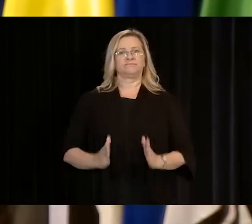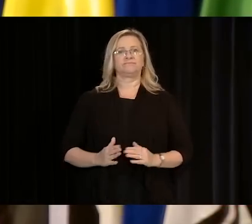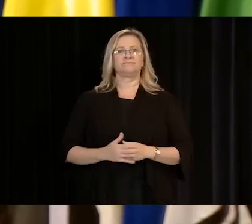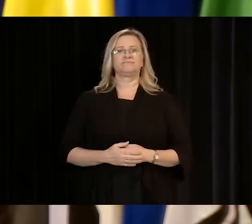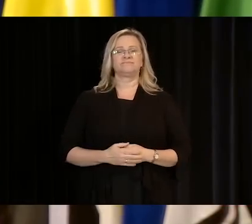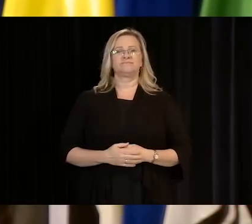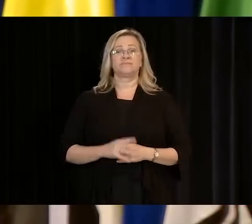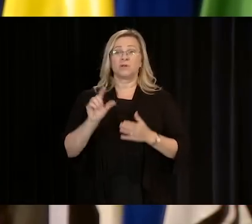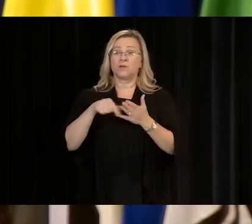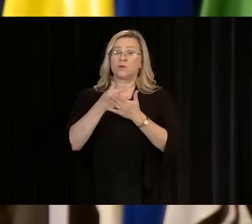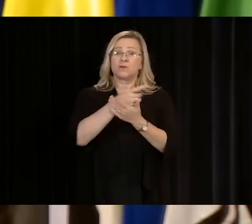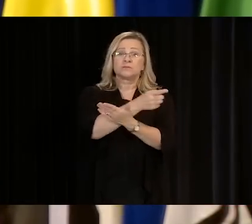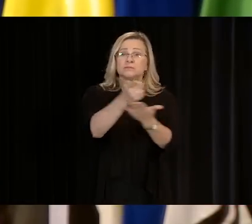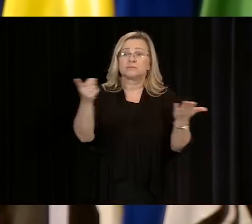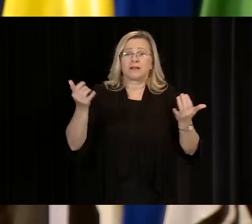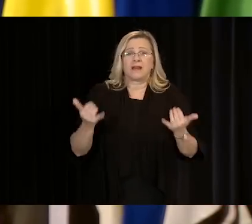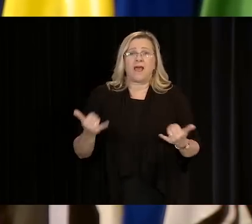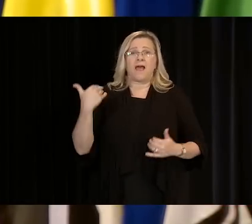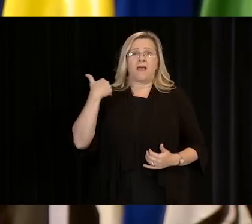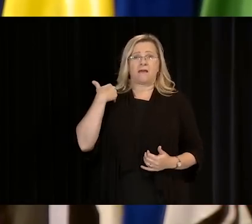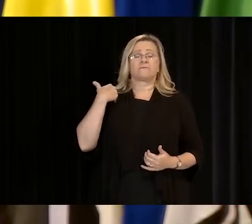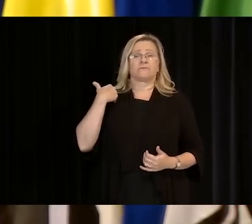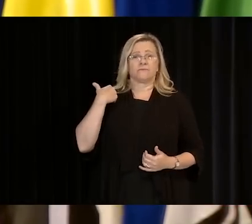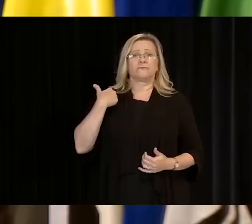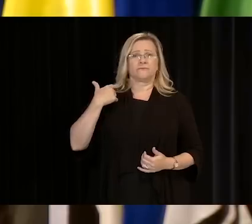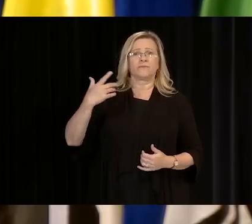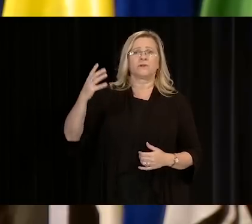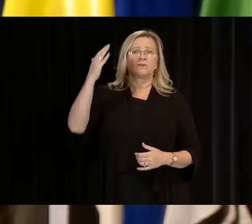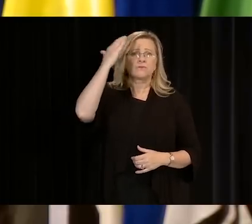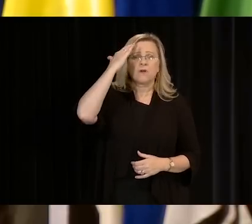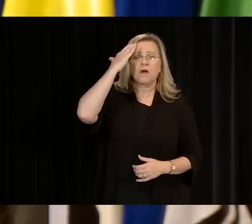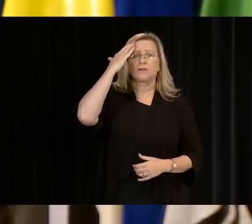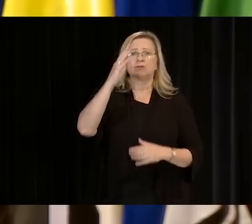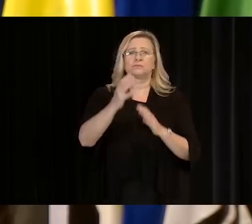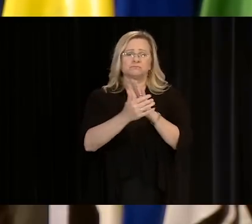TO HELP TRANSFORM YOUR LIVES, AND WE WANT TO SEE YOU SHINE